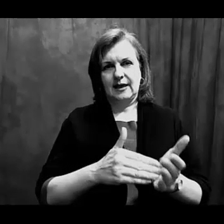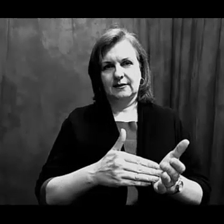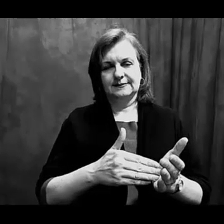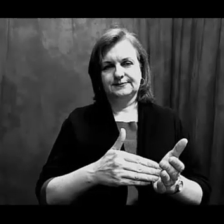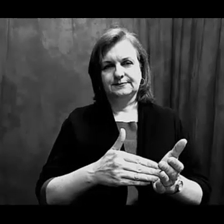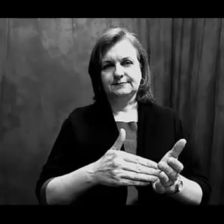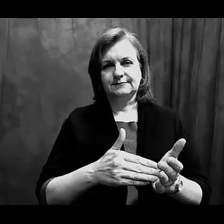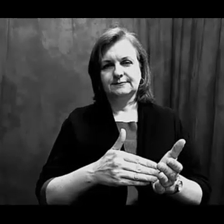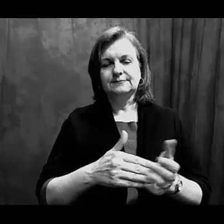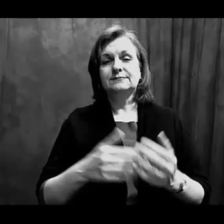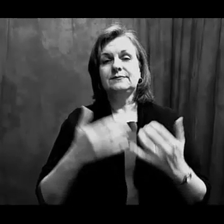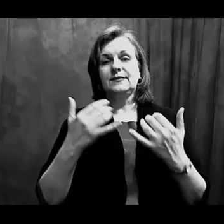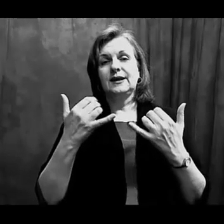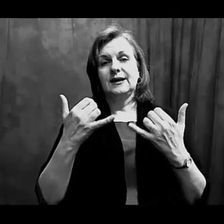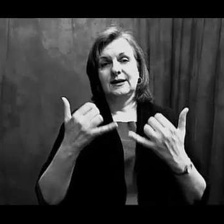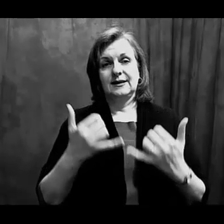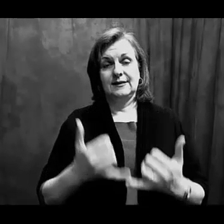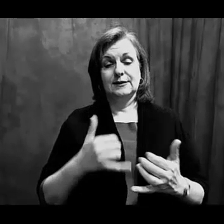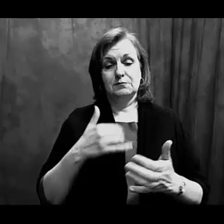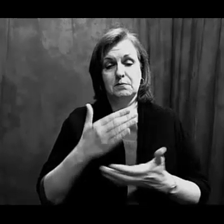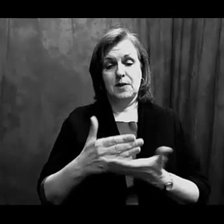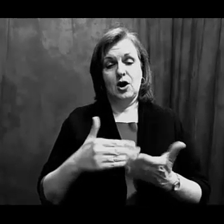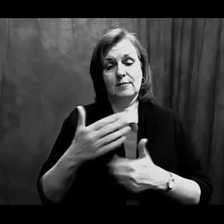and this time this part